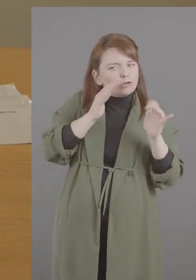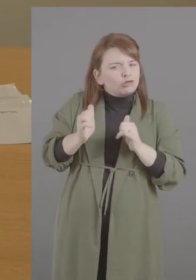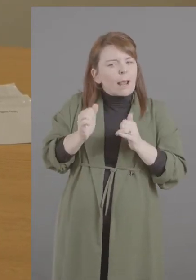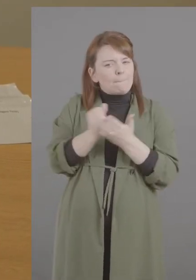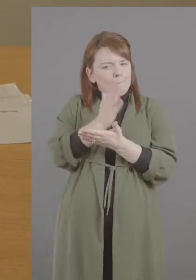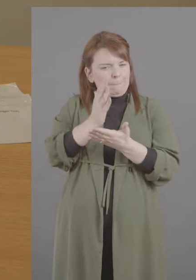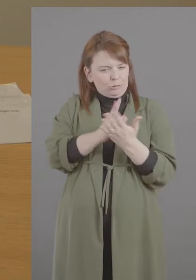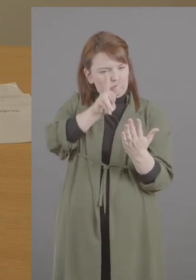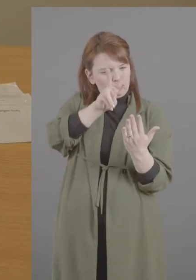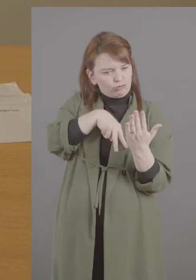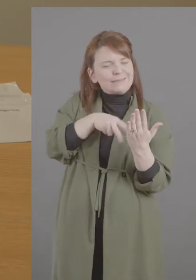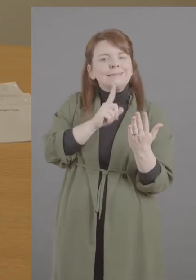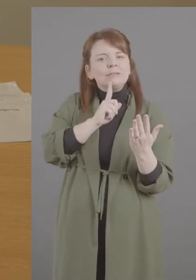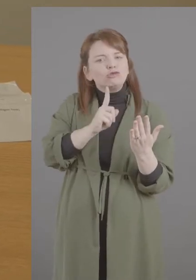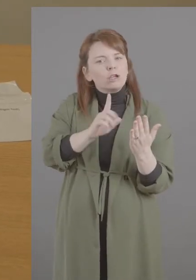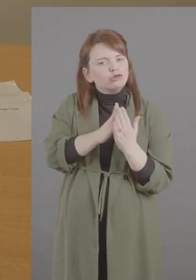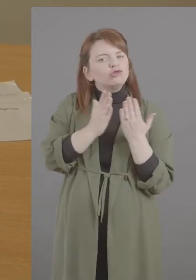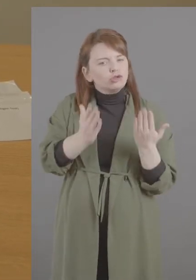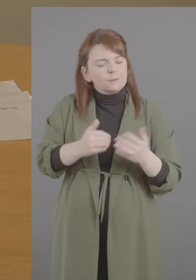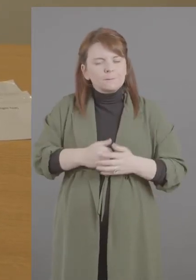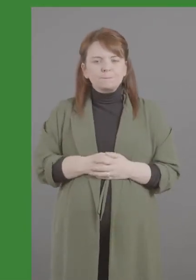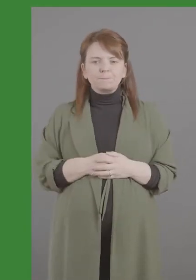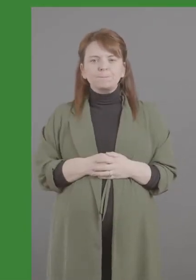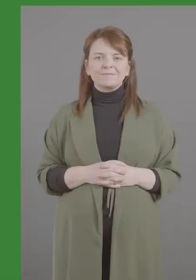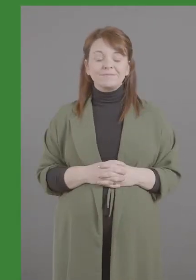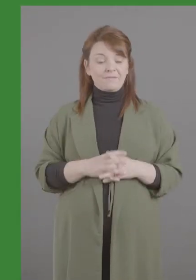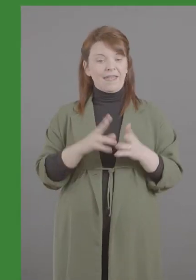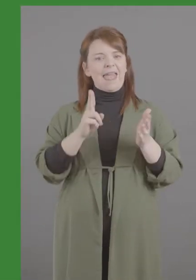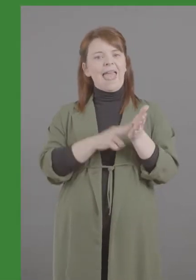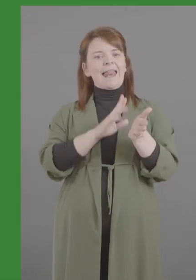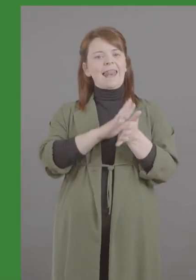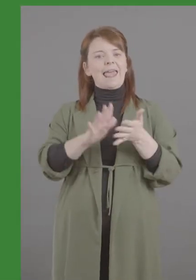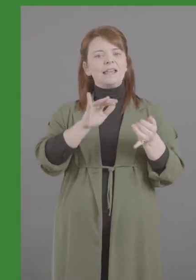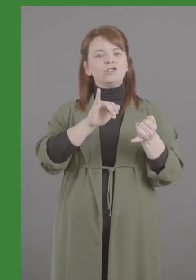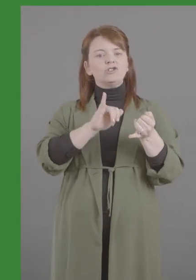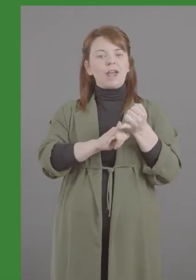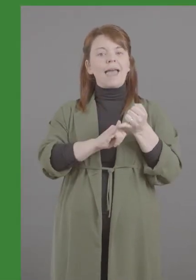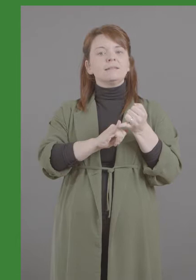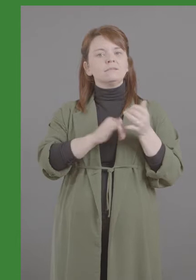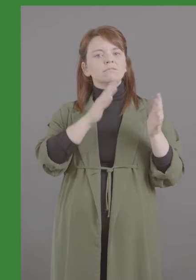sachets. But some kits are different so always check and read through the enclosed instructions.